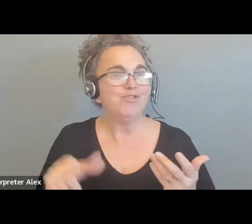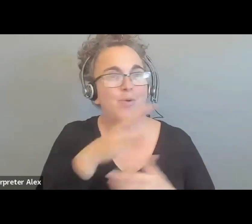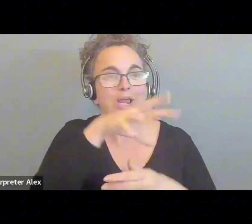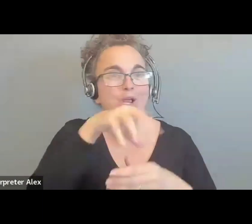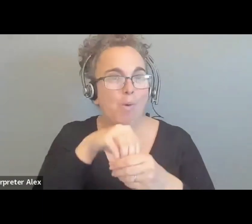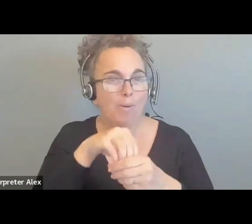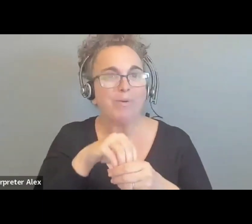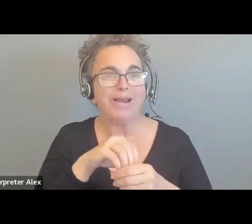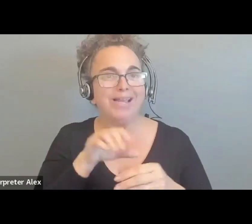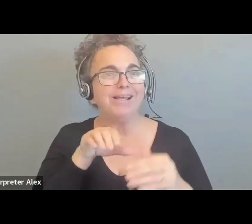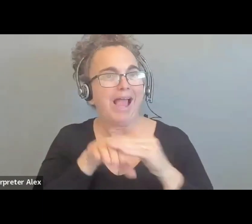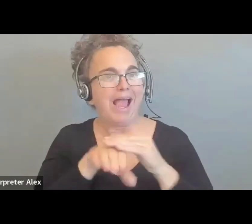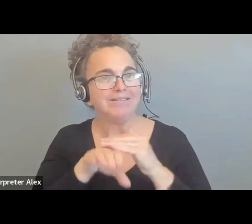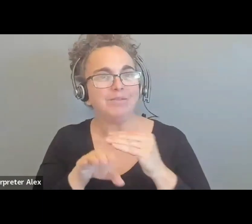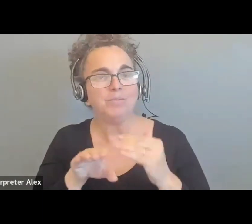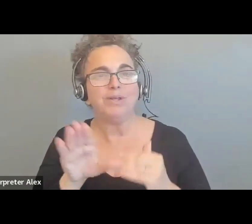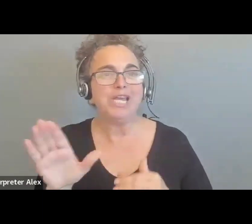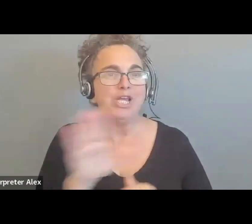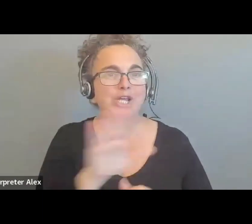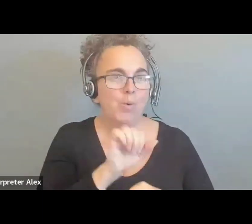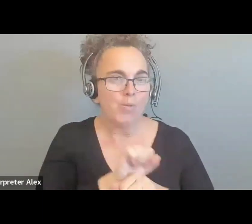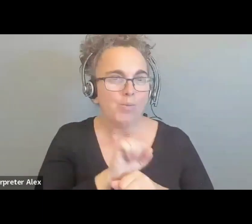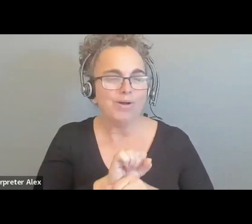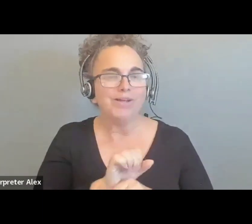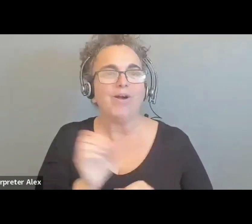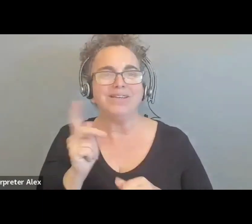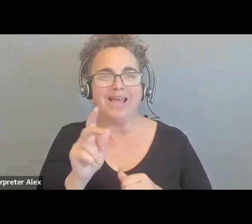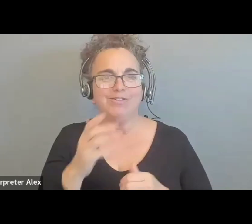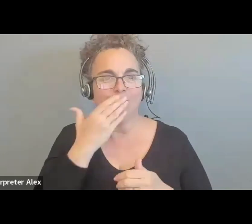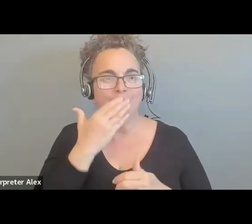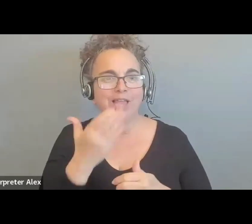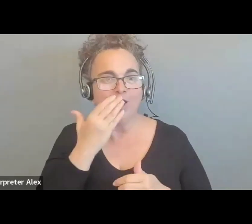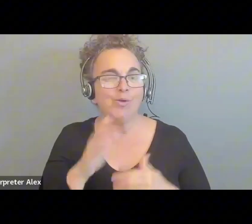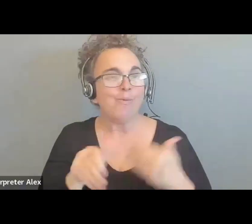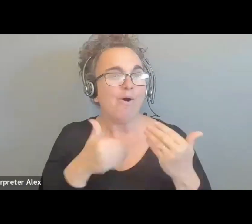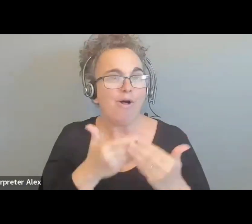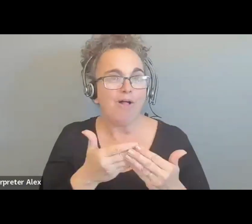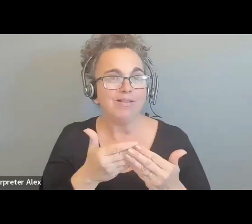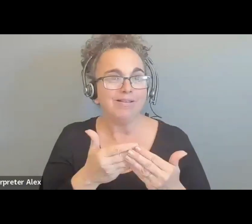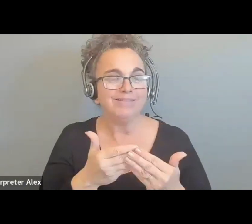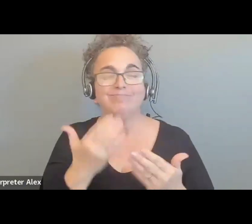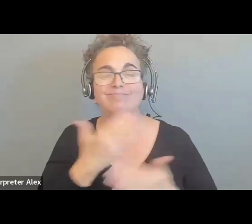this into your work. So I wanna thank you all. Enjoy class.